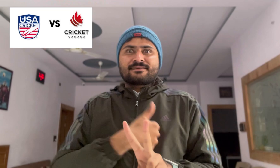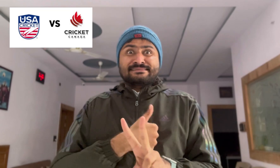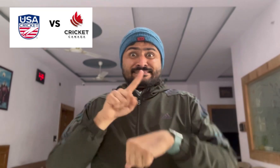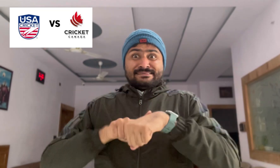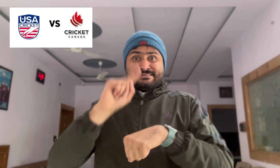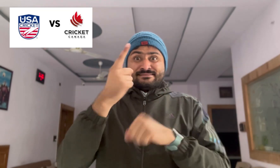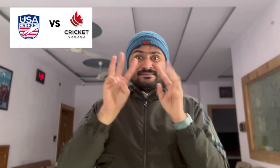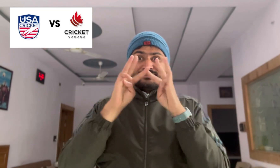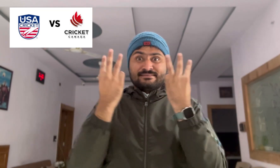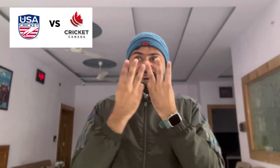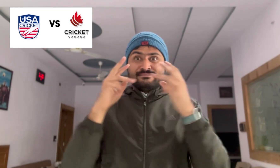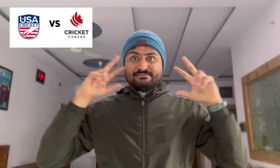USA vs CANADA